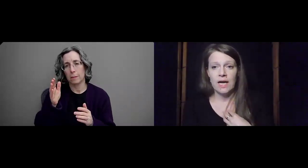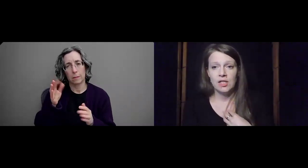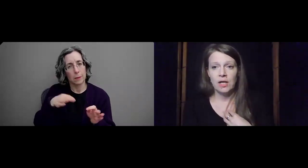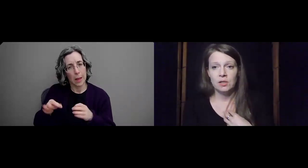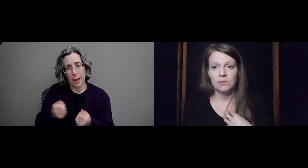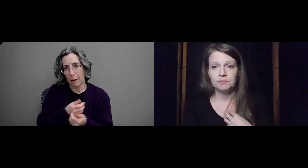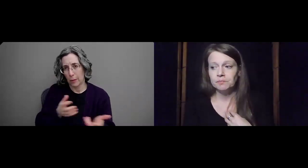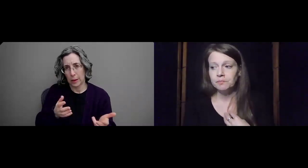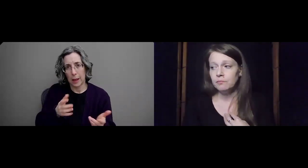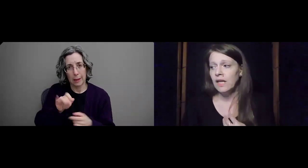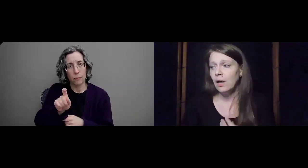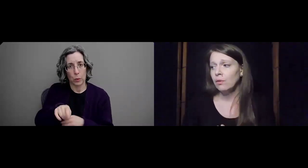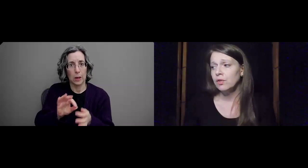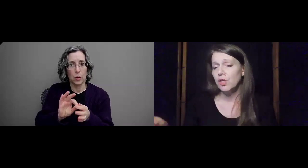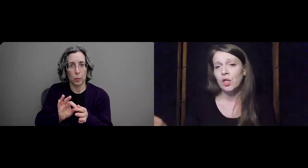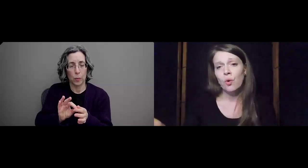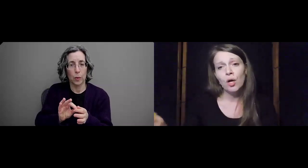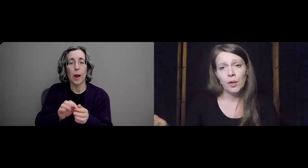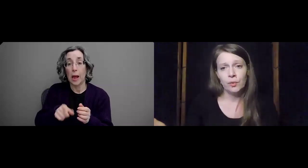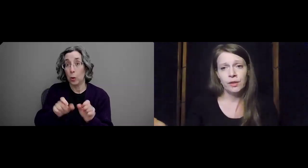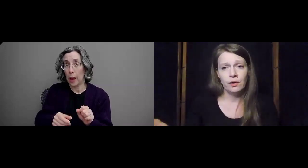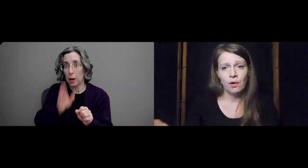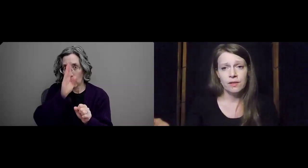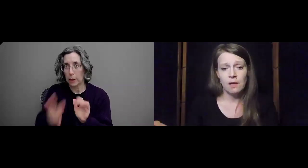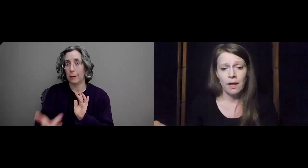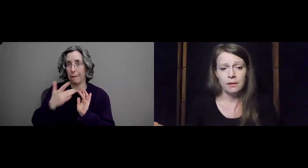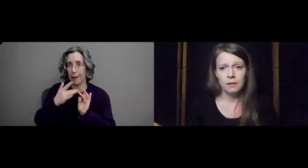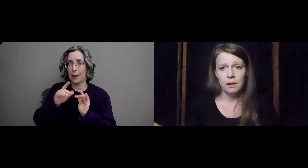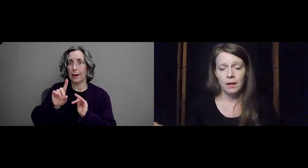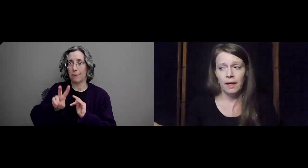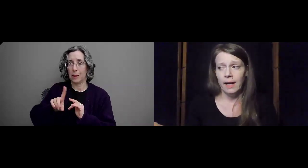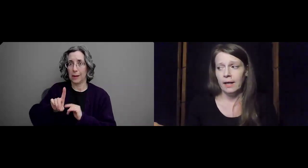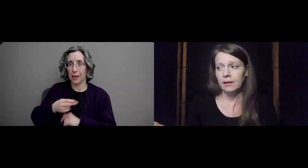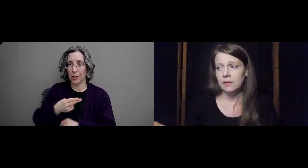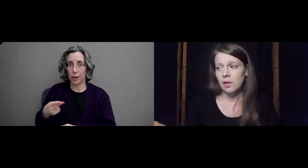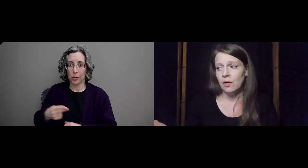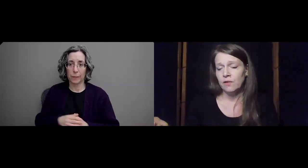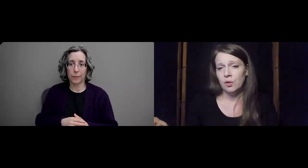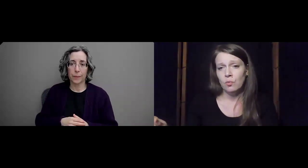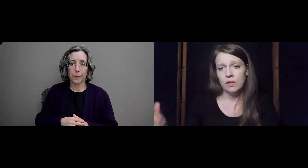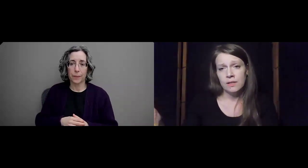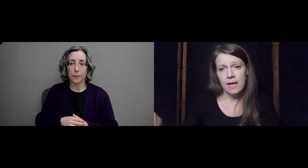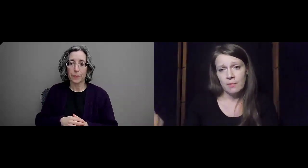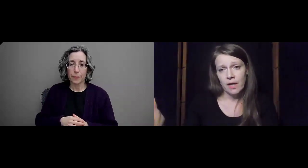that with you. And again, you are able to reach out to VDDHH.